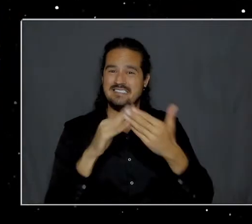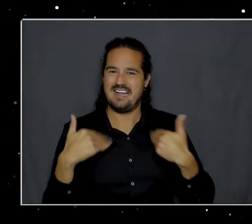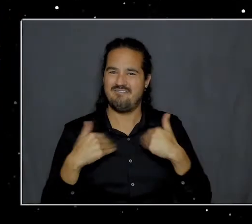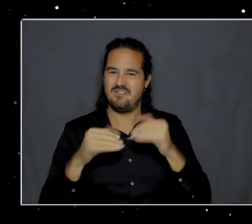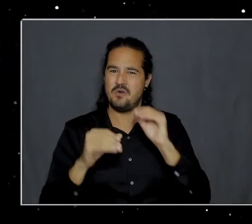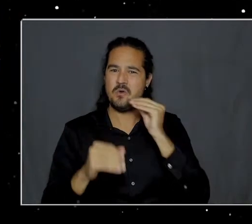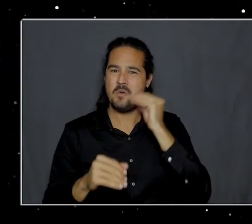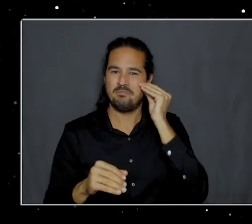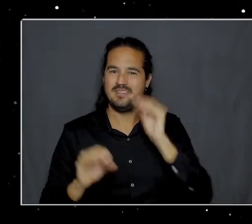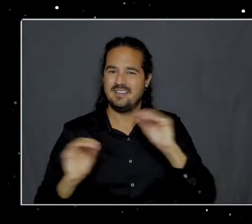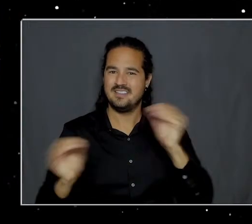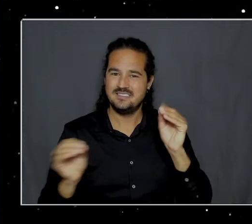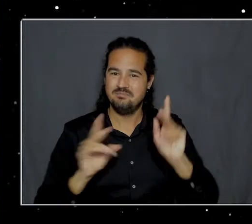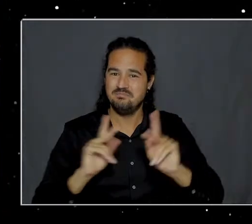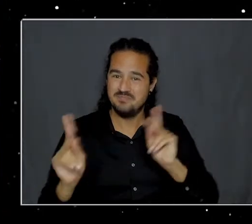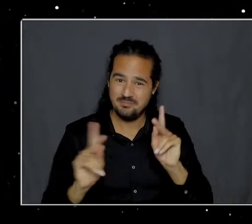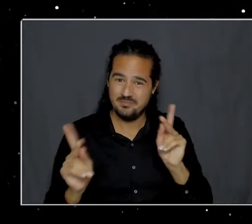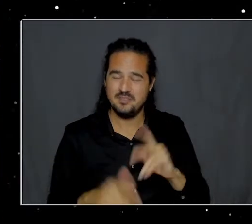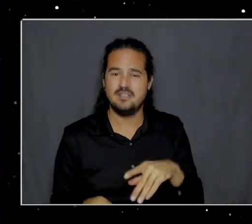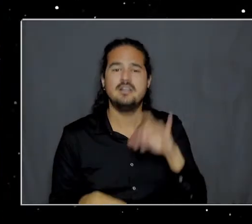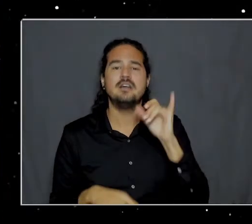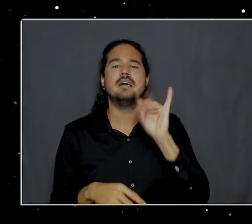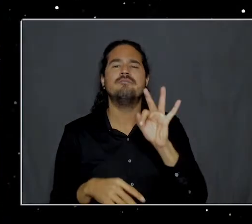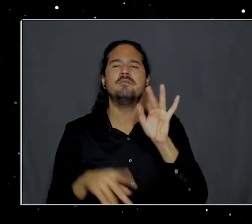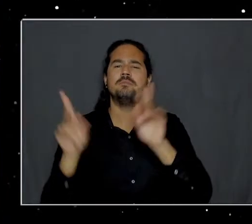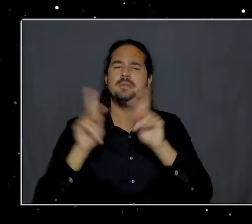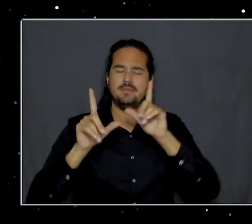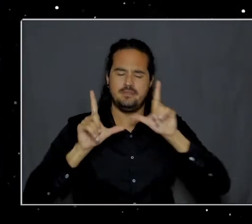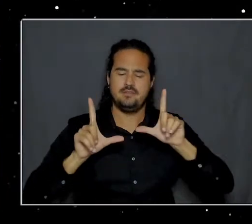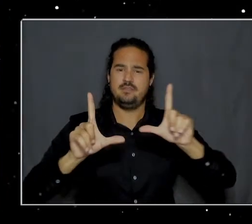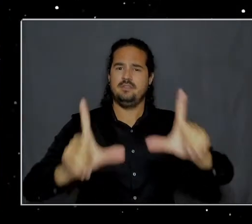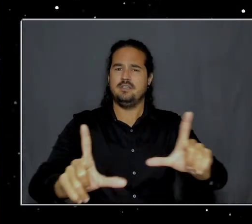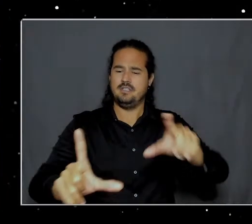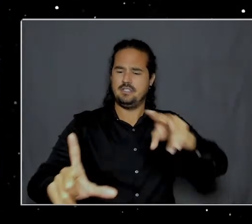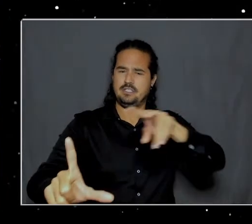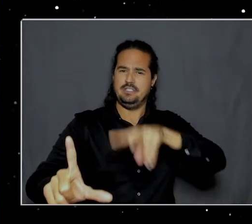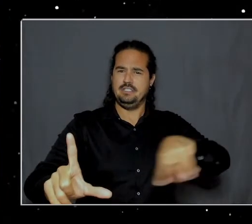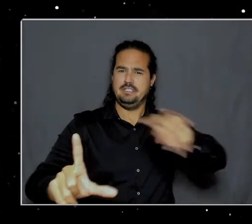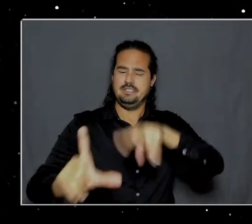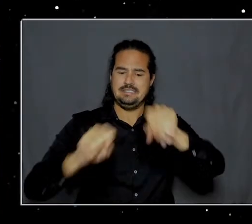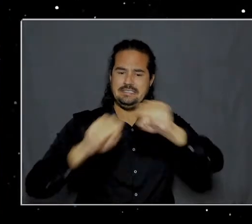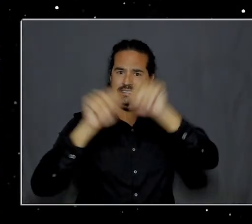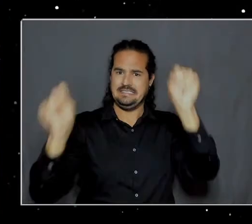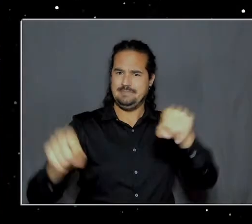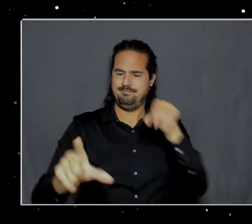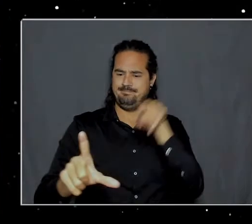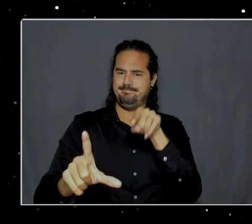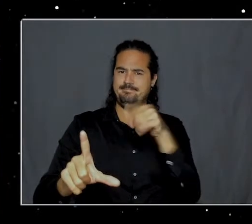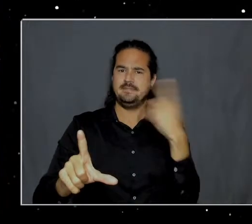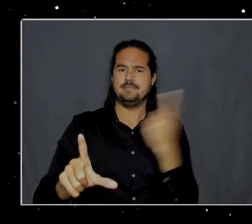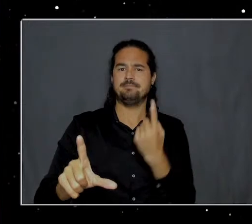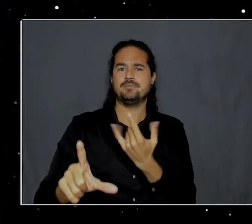STATES IS DEALING WITH